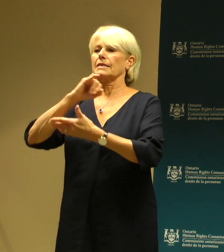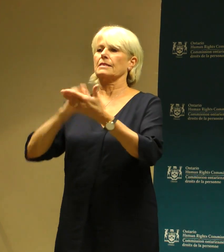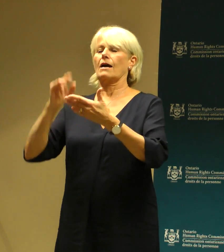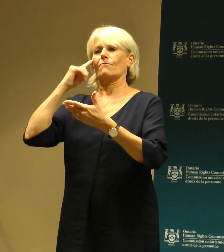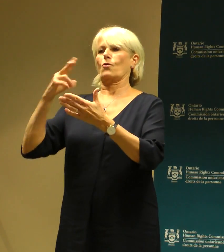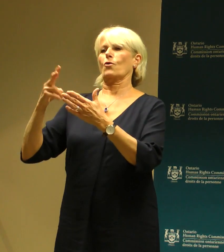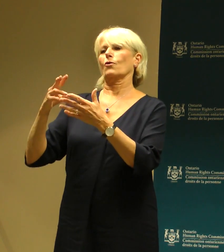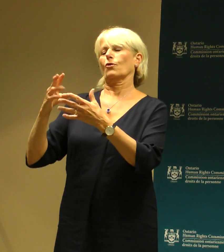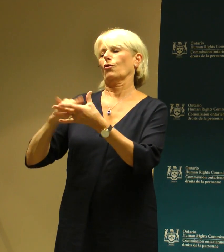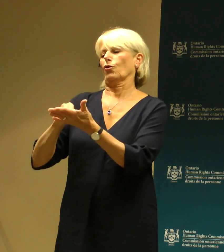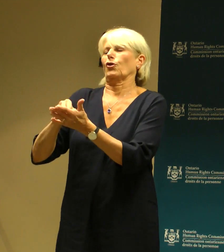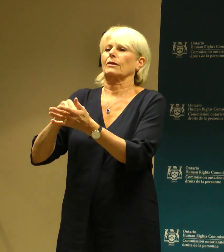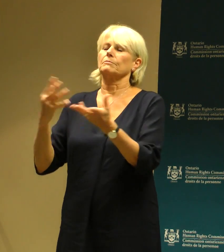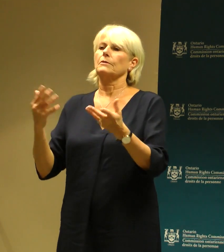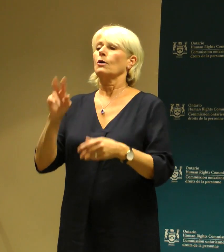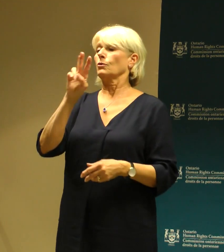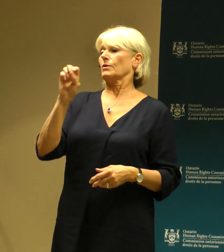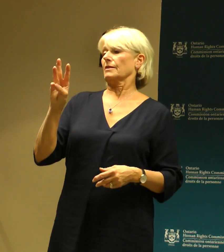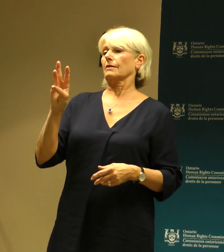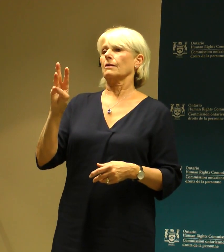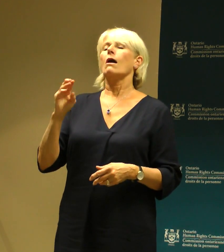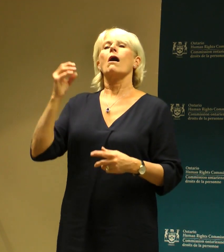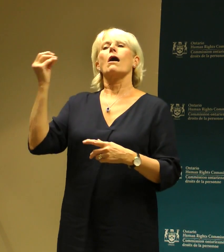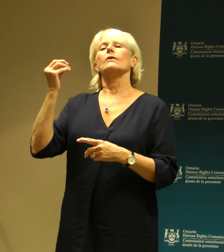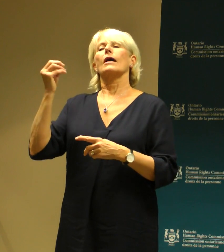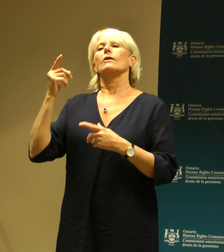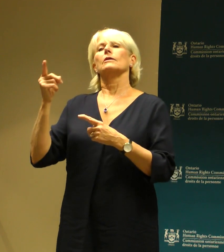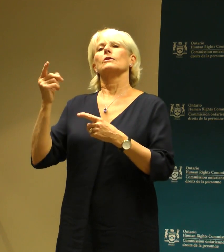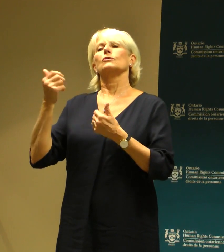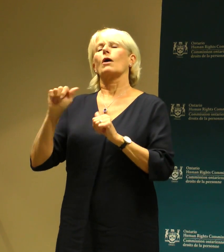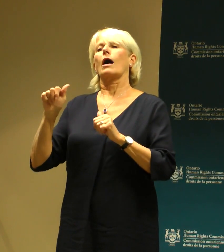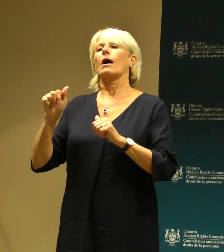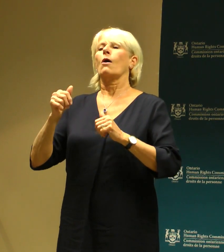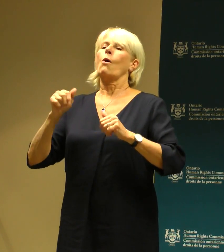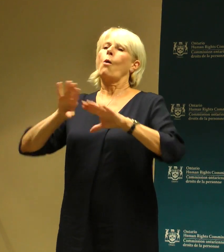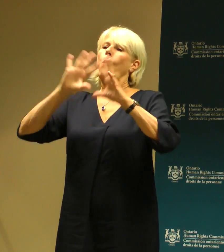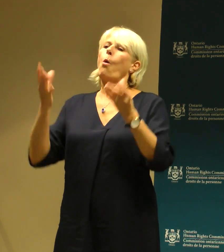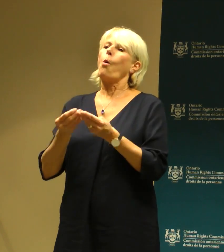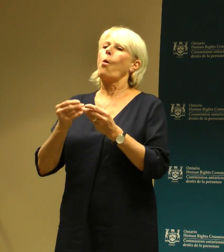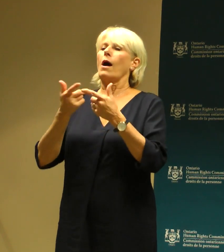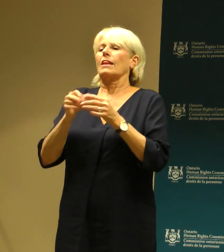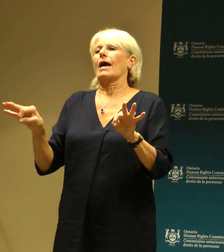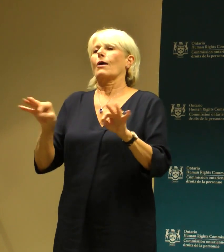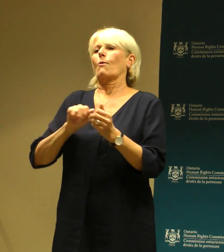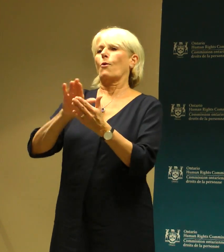In 2006, Ontario moved towards the Whole Language Approach to reading, which focuses